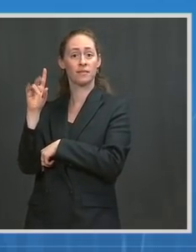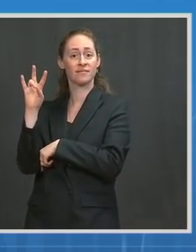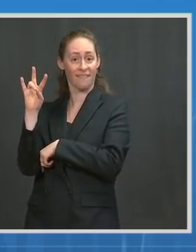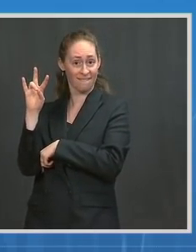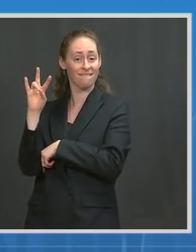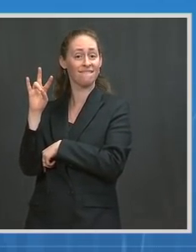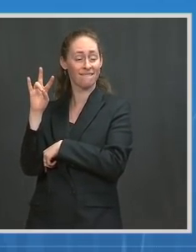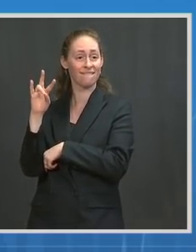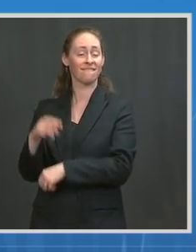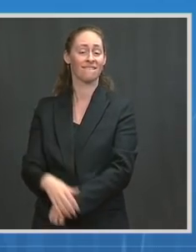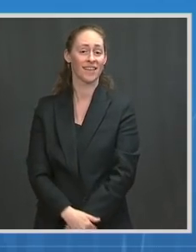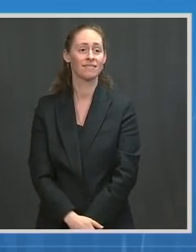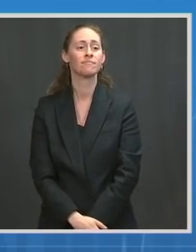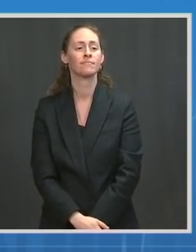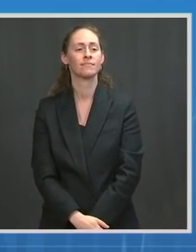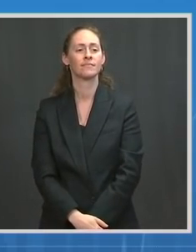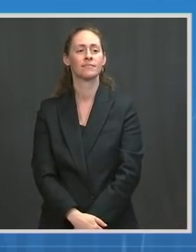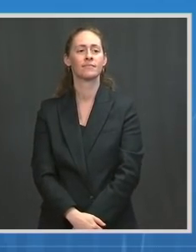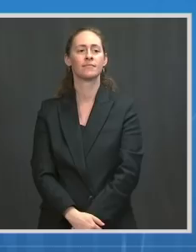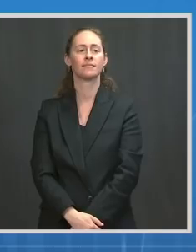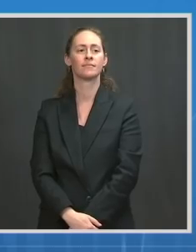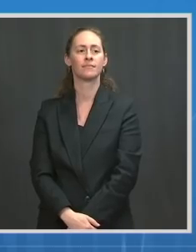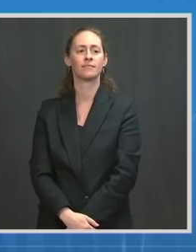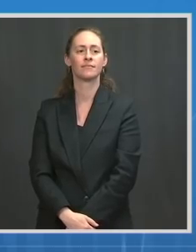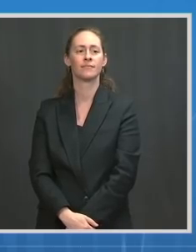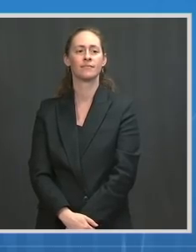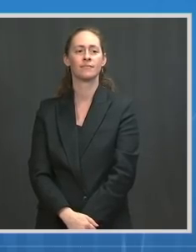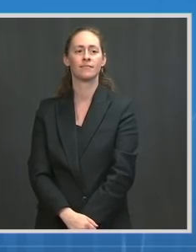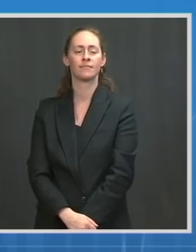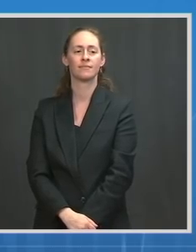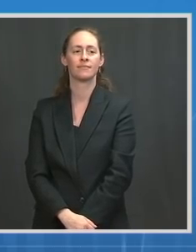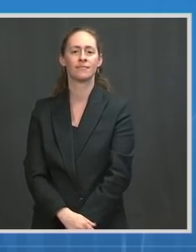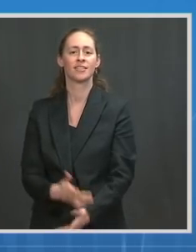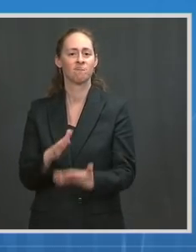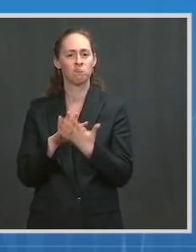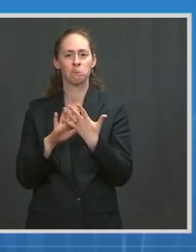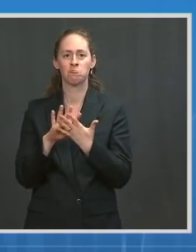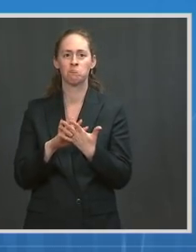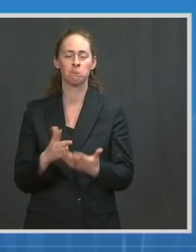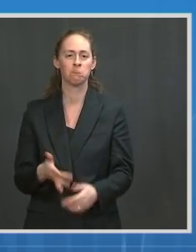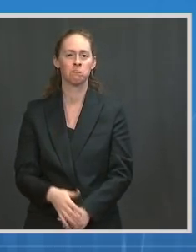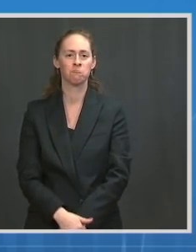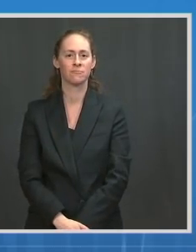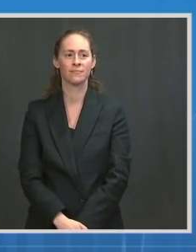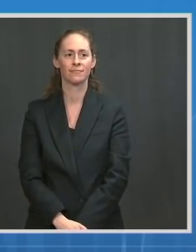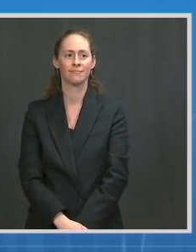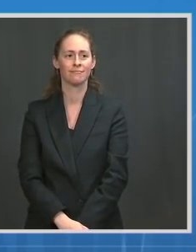Now, although these experiments conducted in a nonhuman primate -- and we always have to have a caveat